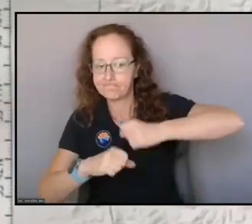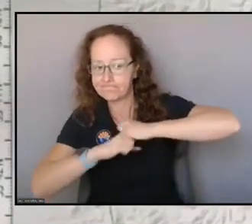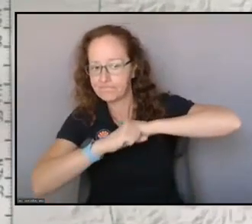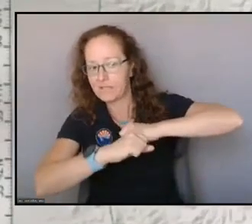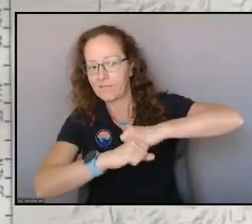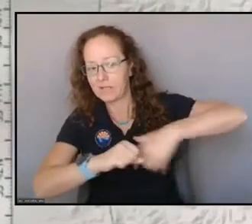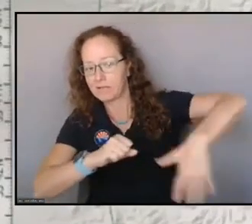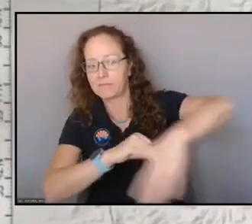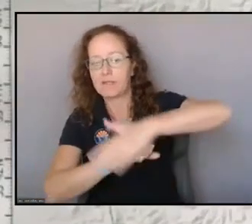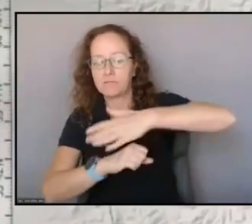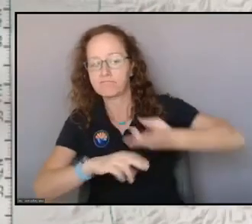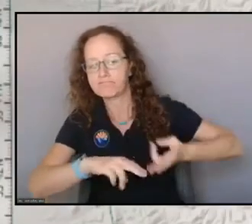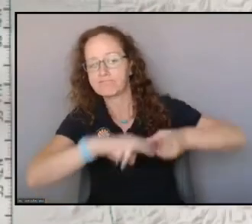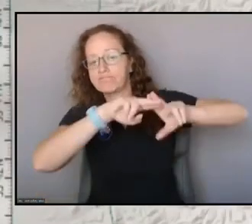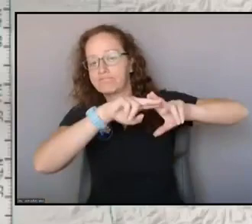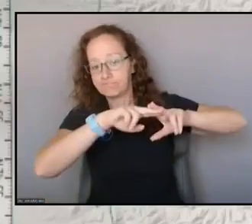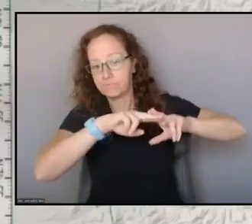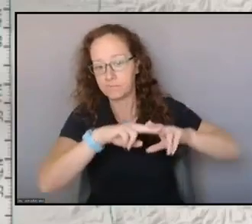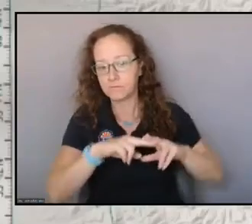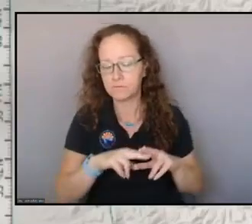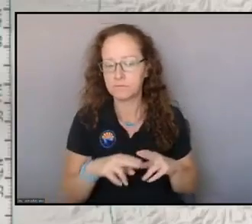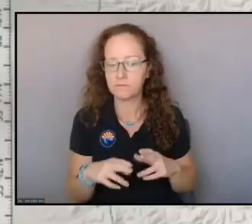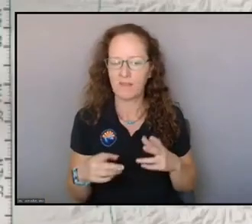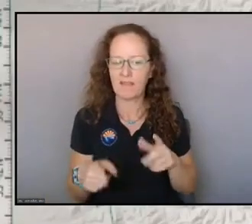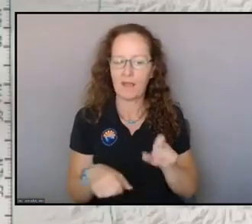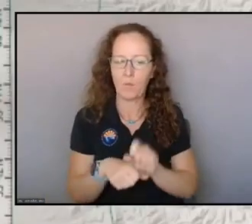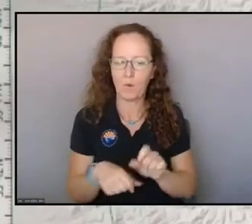THE STRUCTURES OVER THE LAST FEW WEEKS THAT THIS TEAM